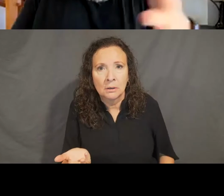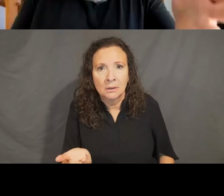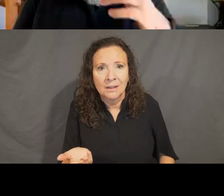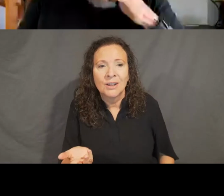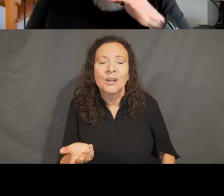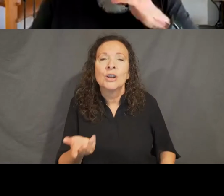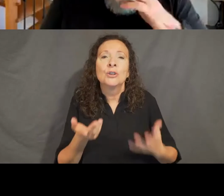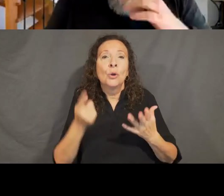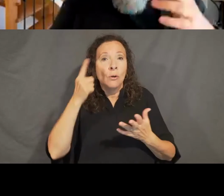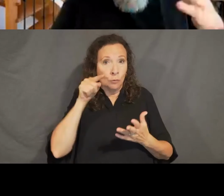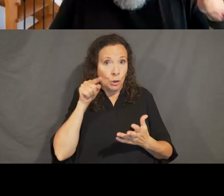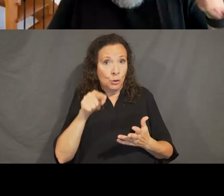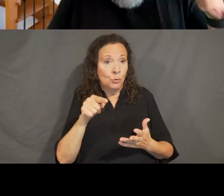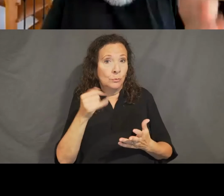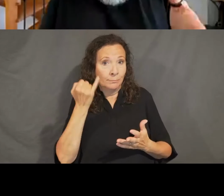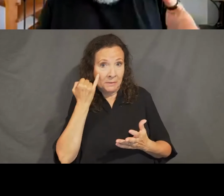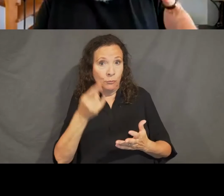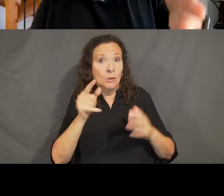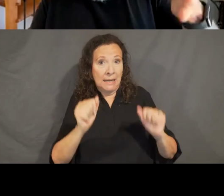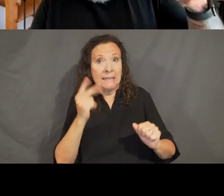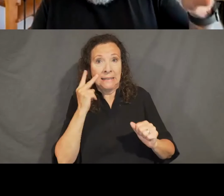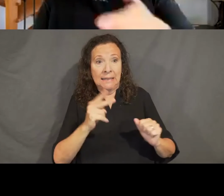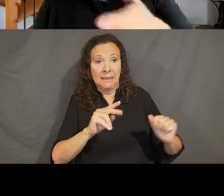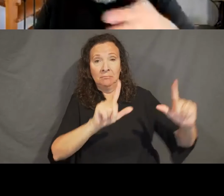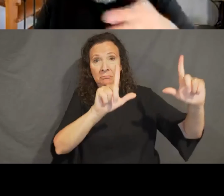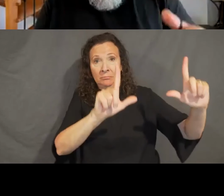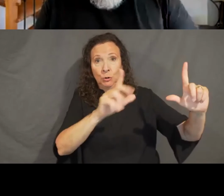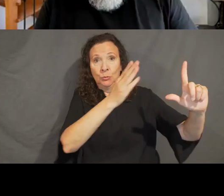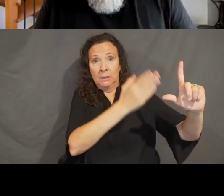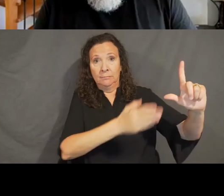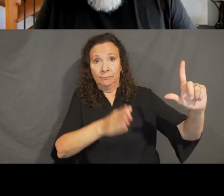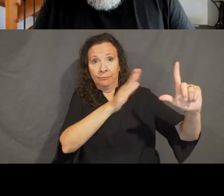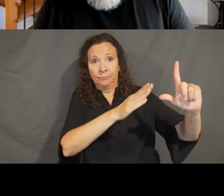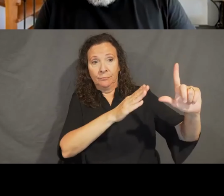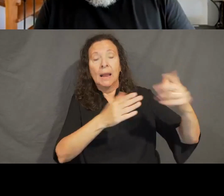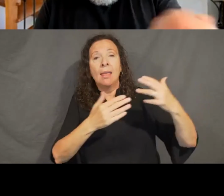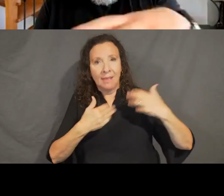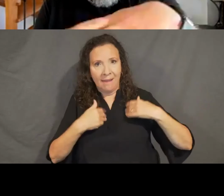For those of you can see this information, you can see the colors added to the provinces.